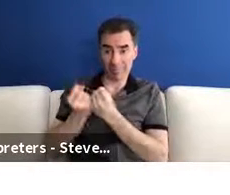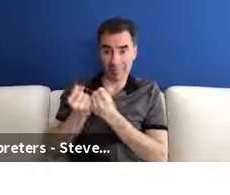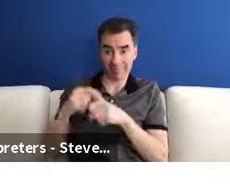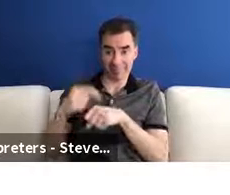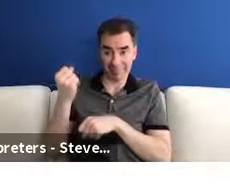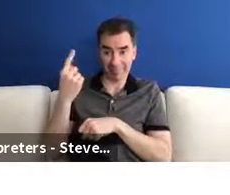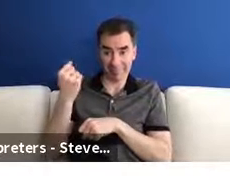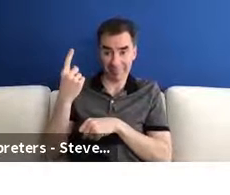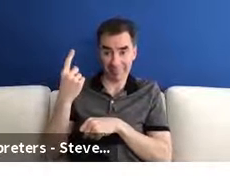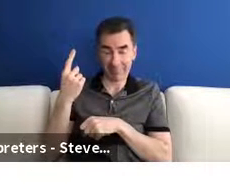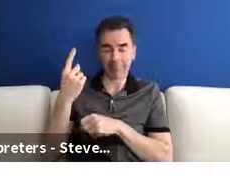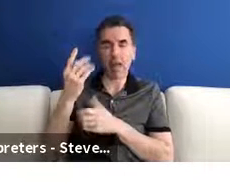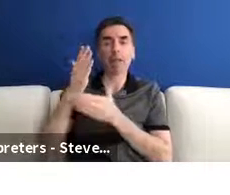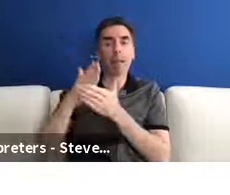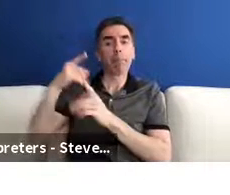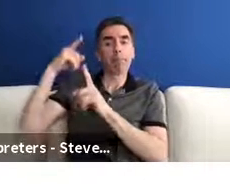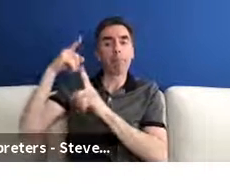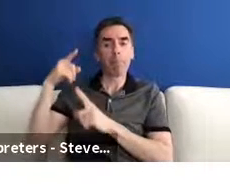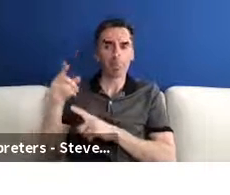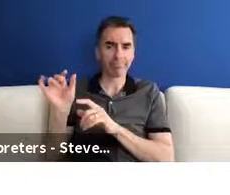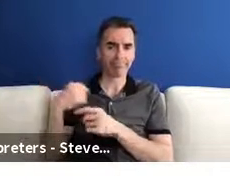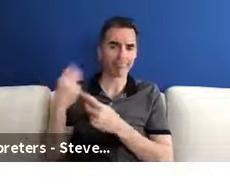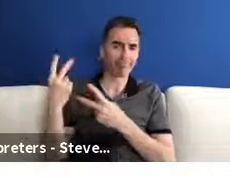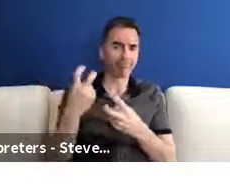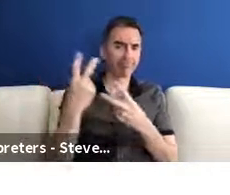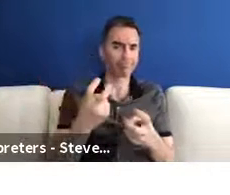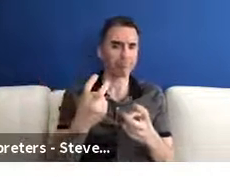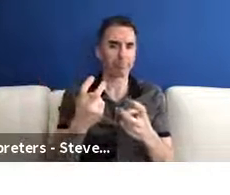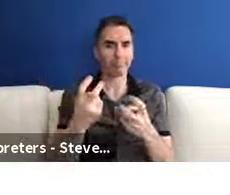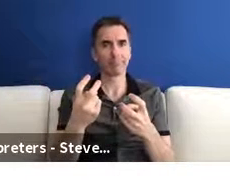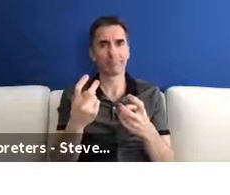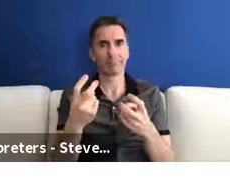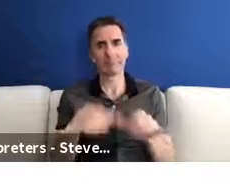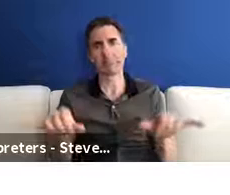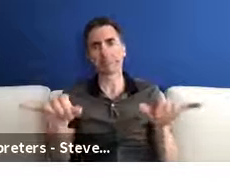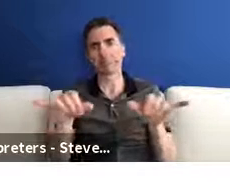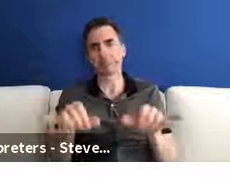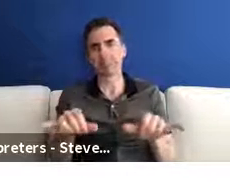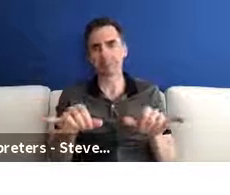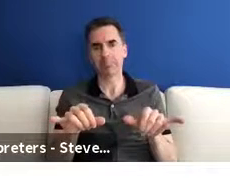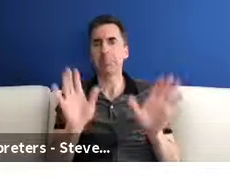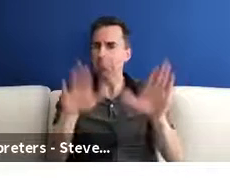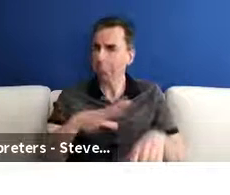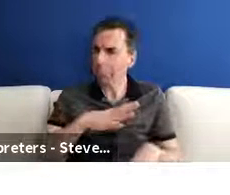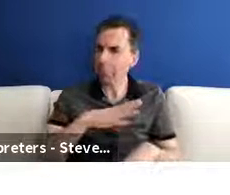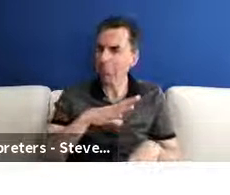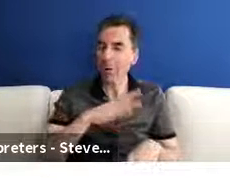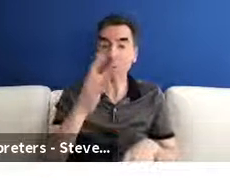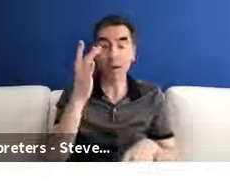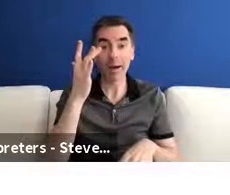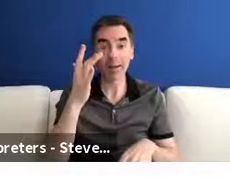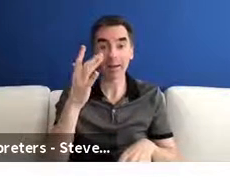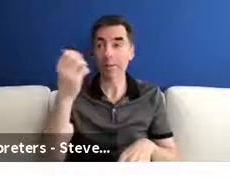session, some of this will, will be a little bit familiar, but that's okay. They say that it takes three times to be exposed to